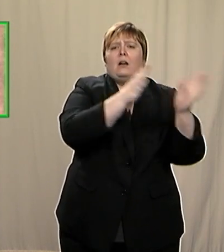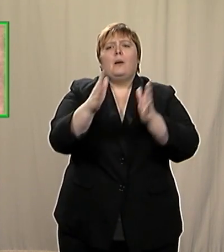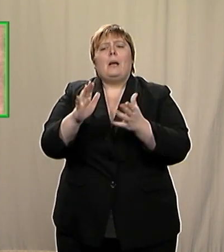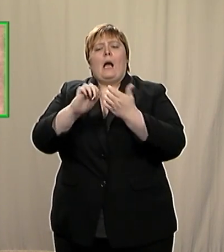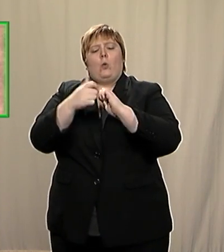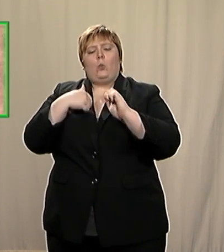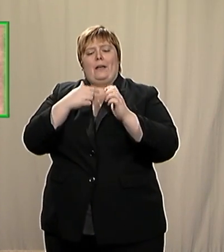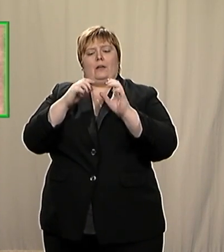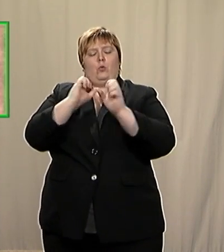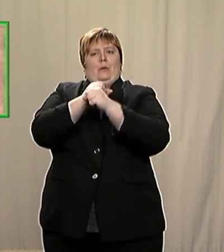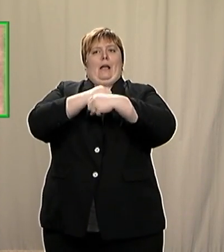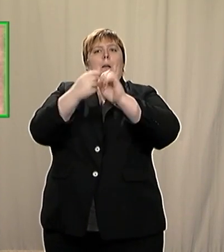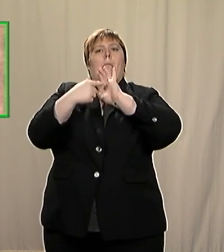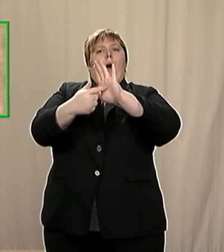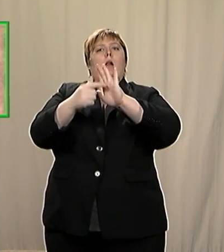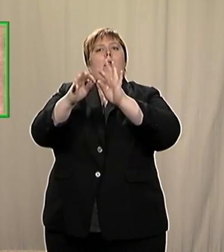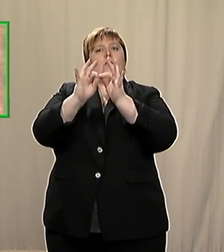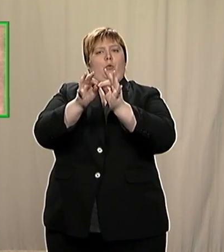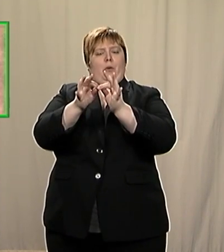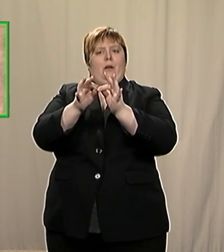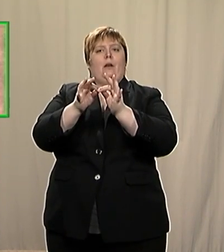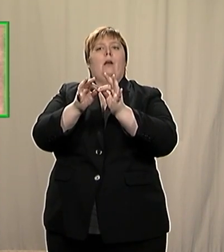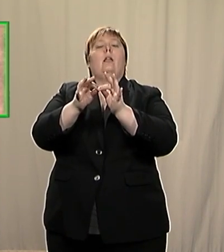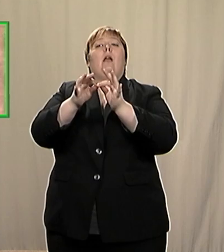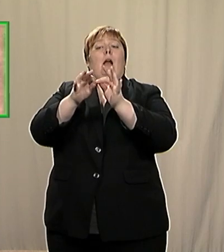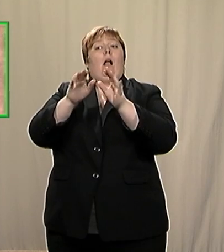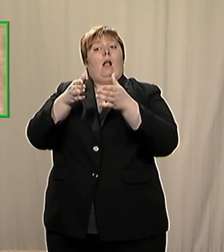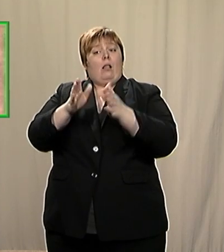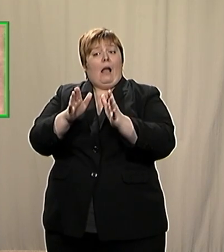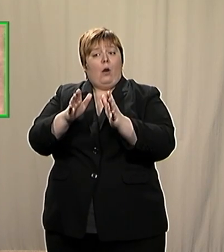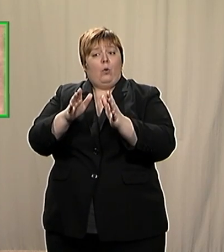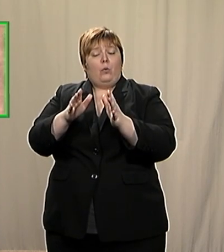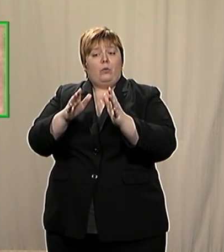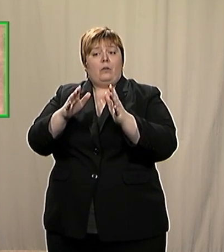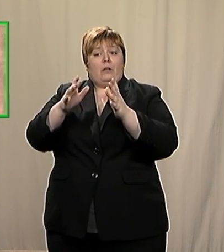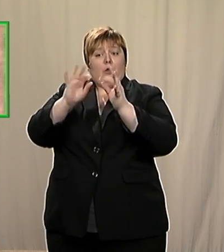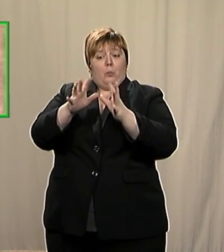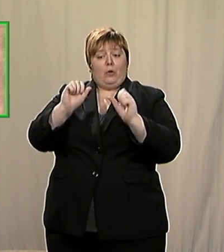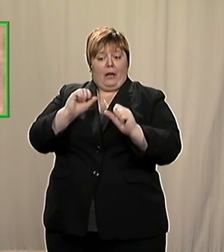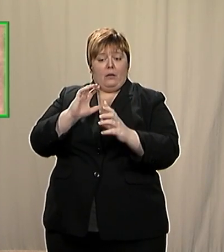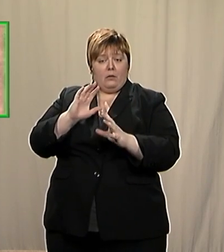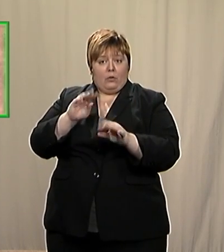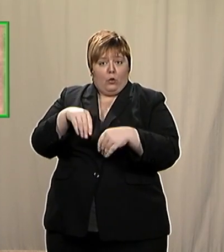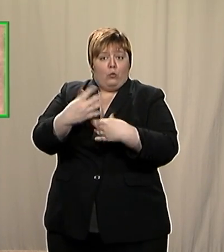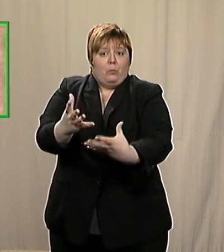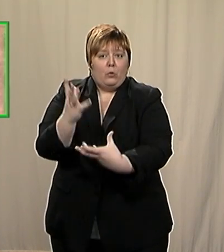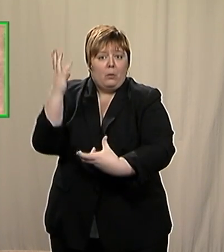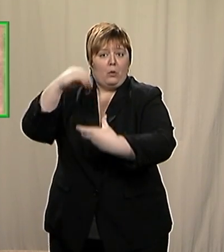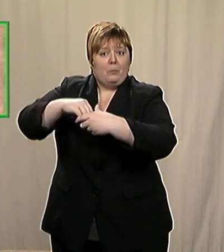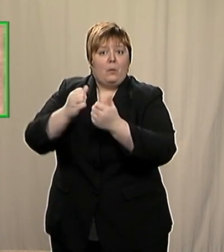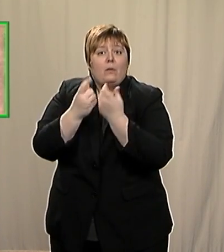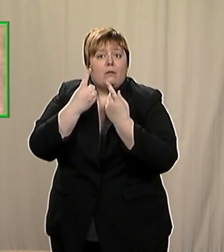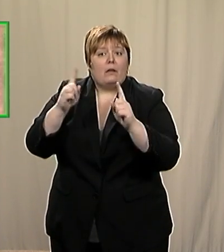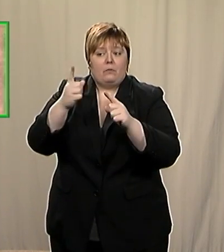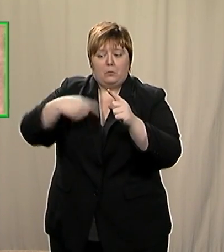that we can constrain it so the interpreter is not using power that's not theirs, but can contribute